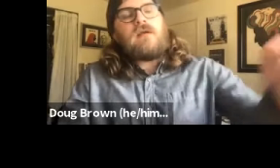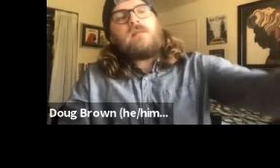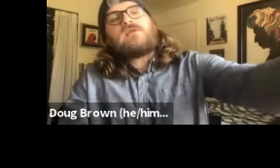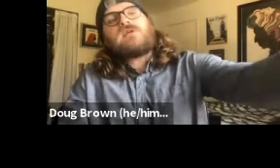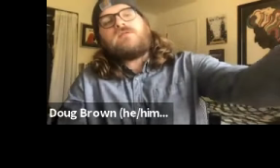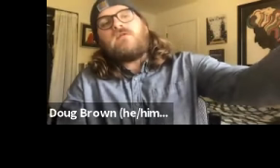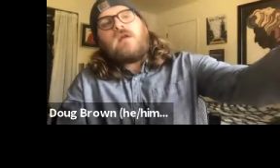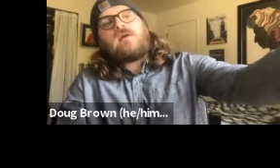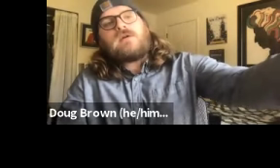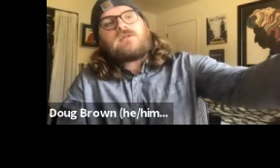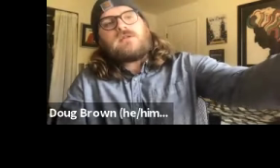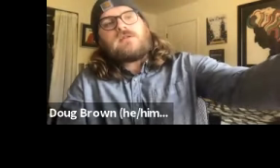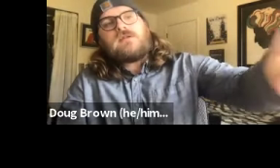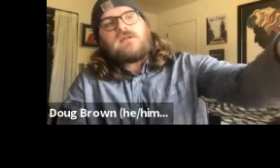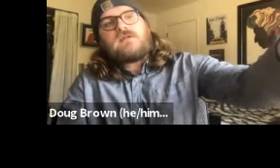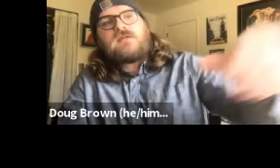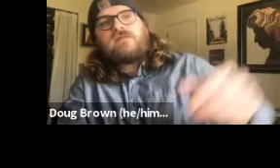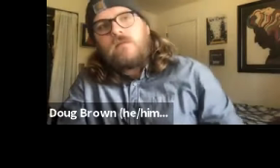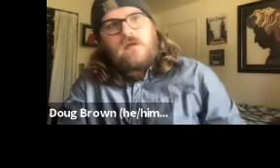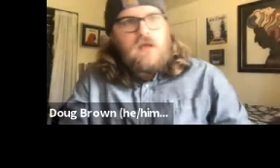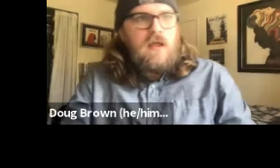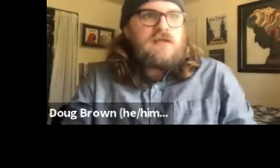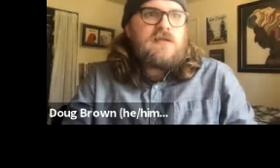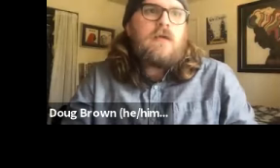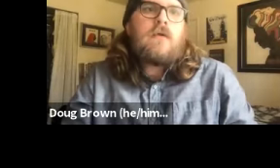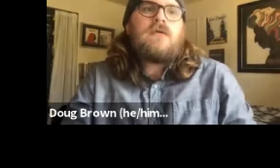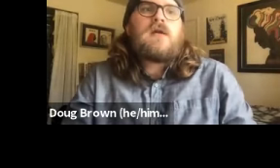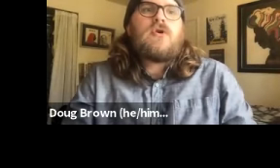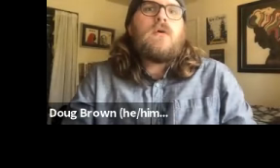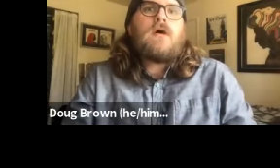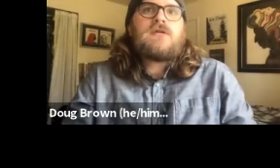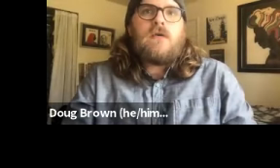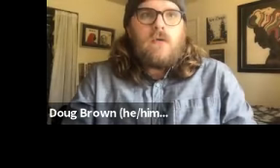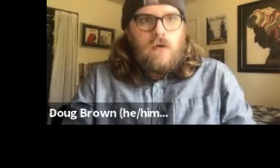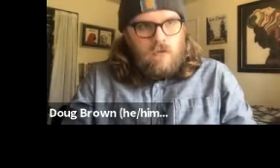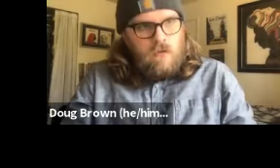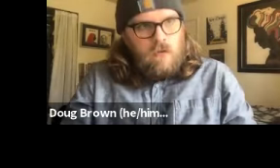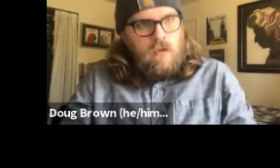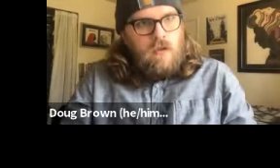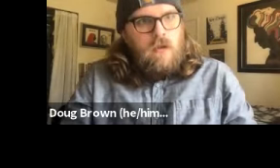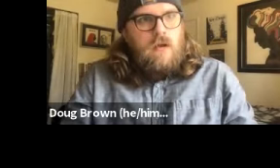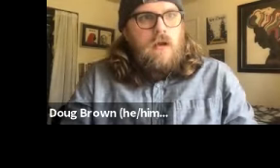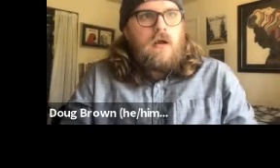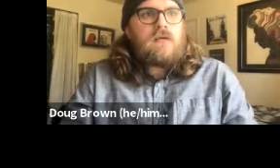people watching is legislator meetings. That information should be in your